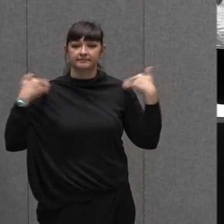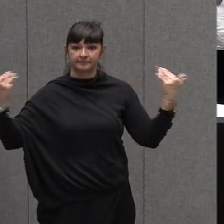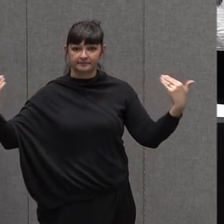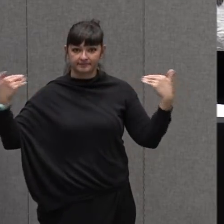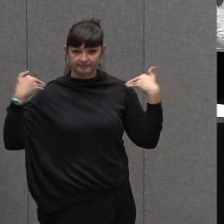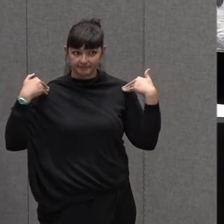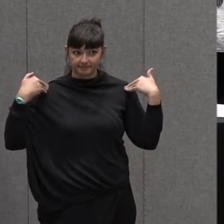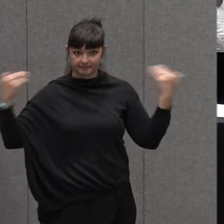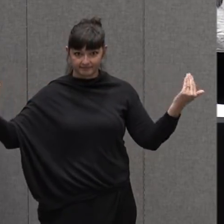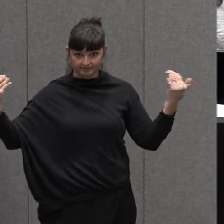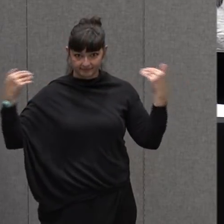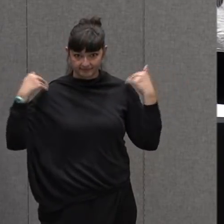So let us begin